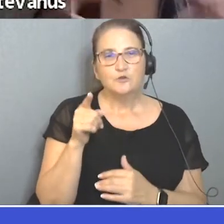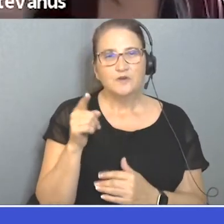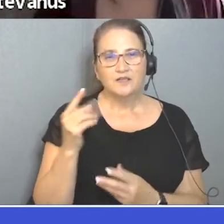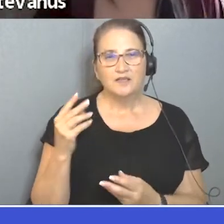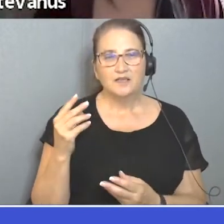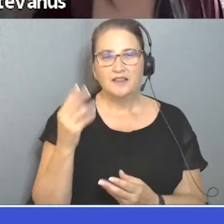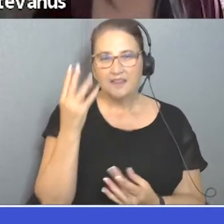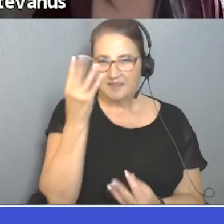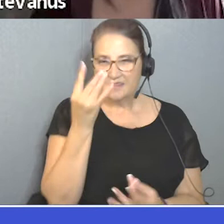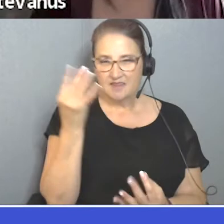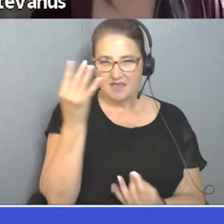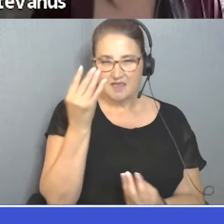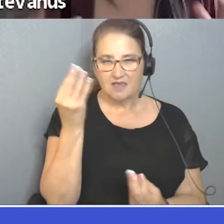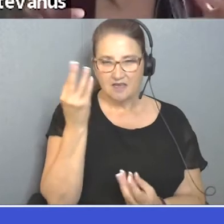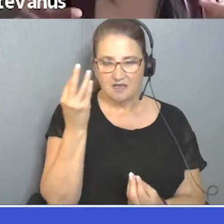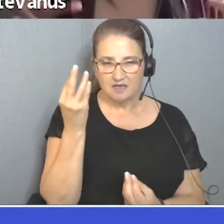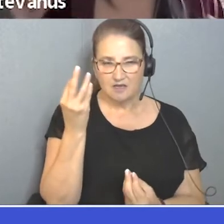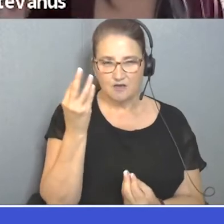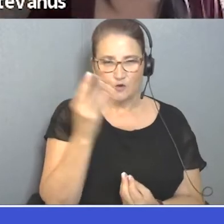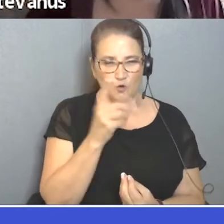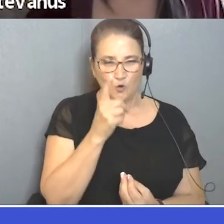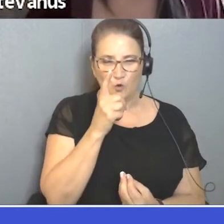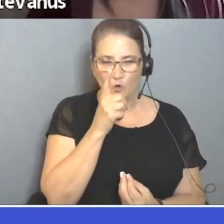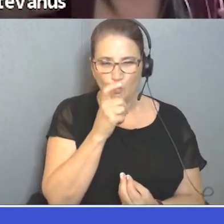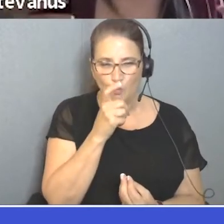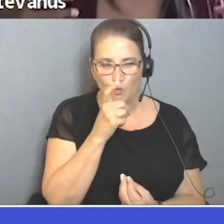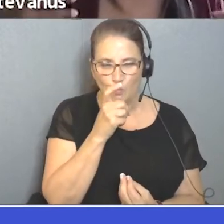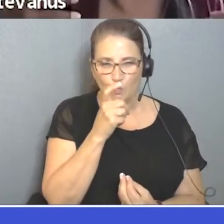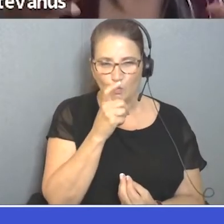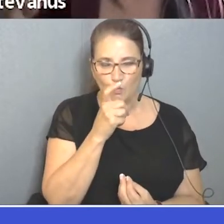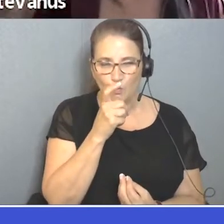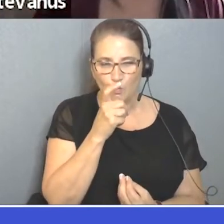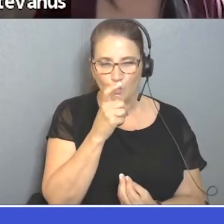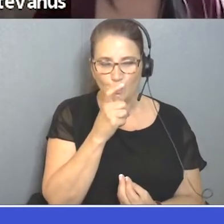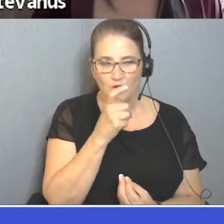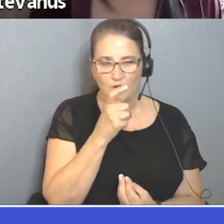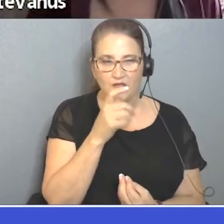in the activity. As you do so, think who is the set of